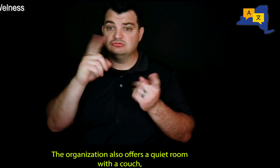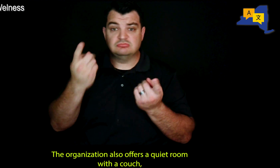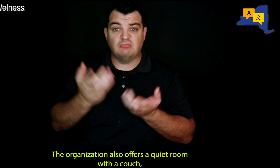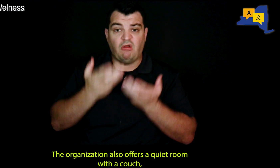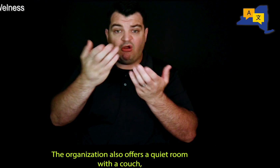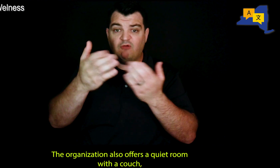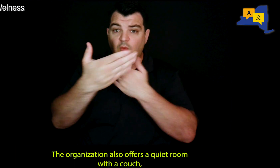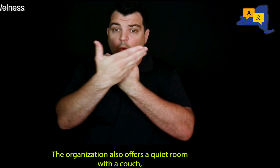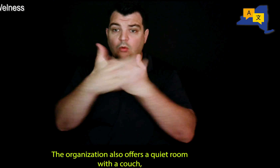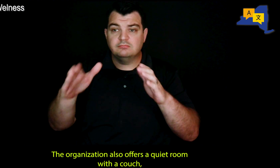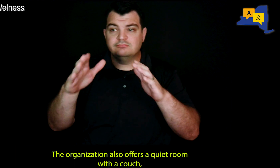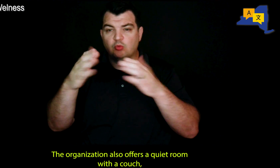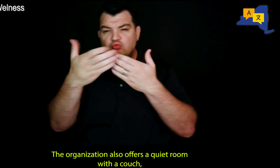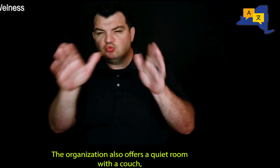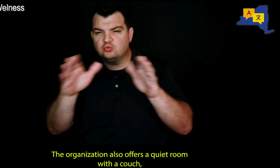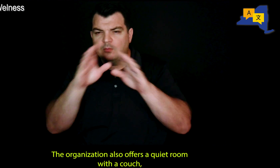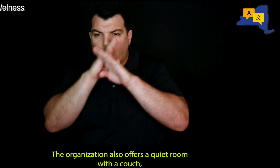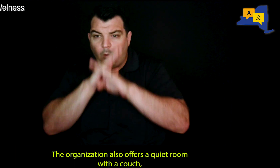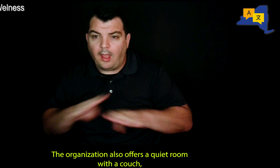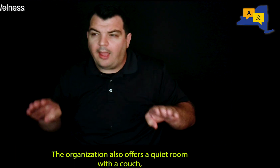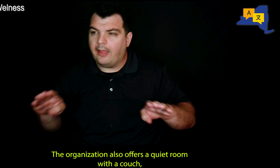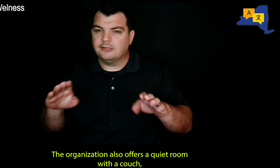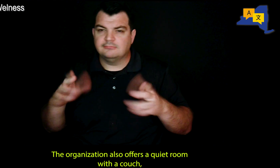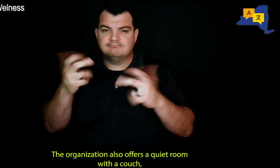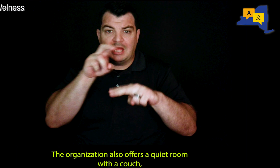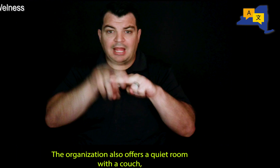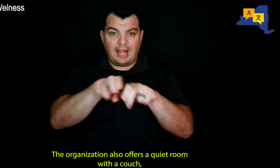The organization also offers a quiet room with a couch,